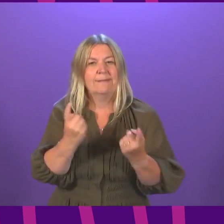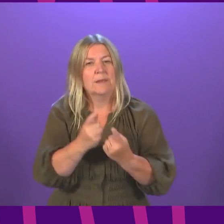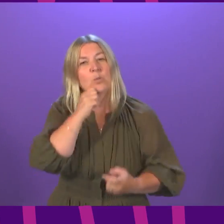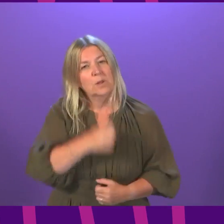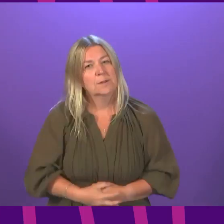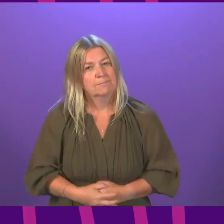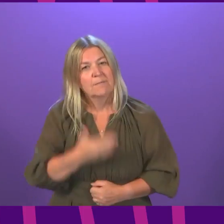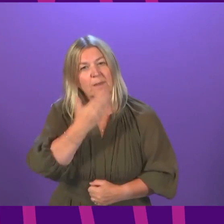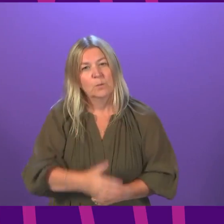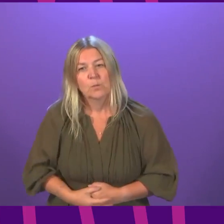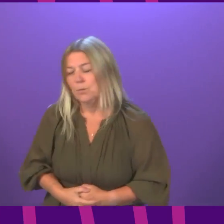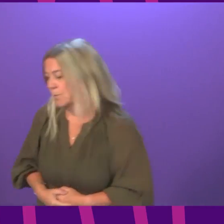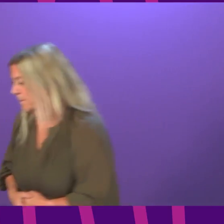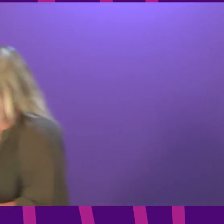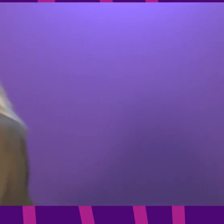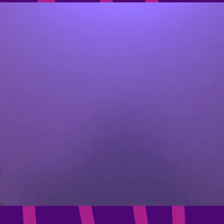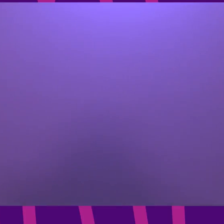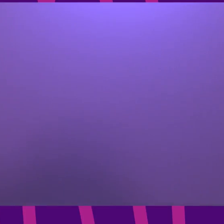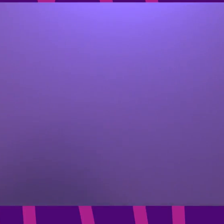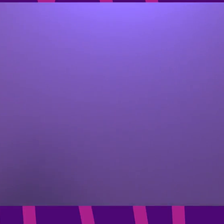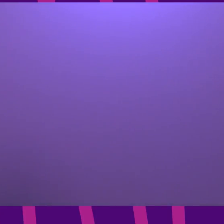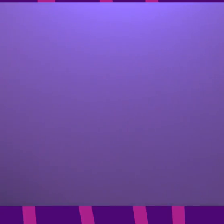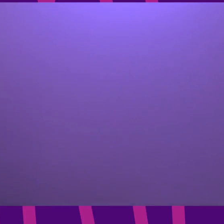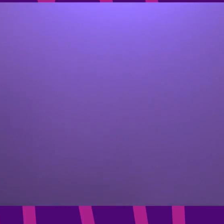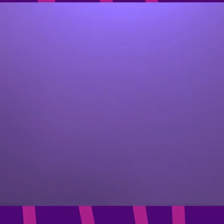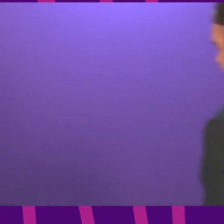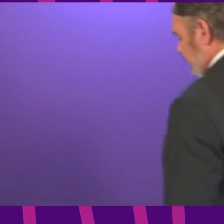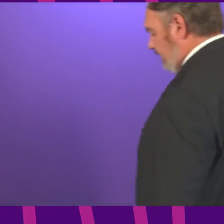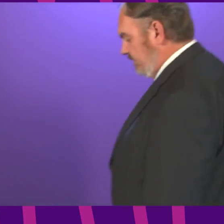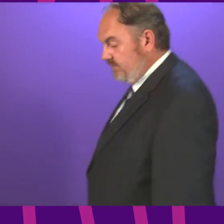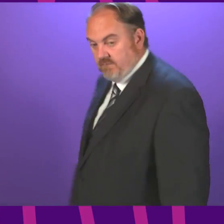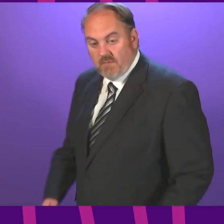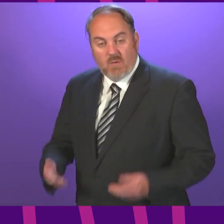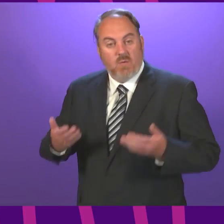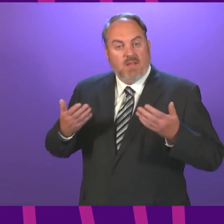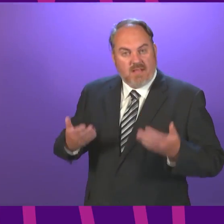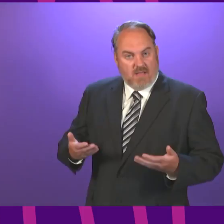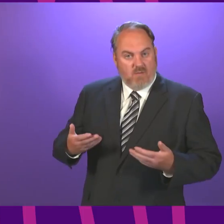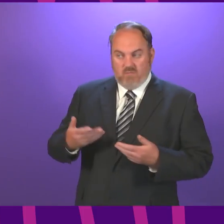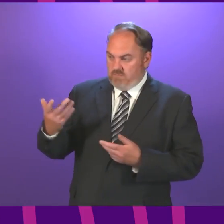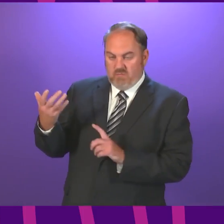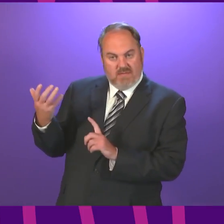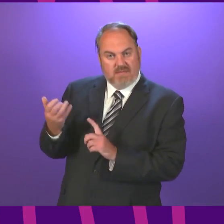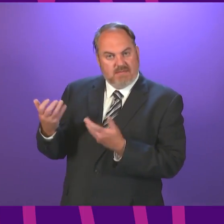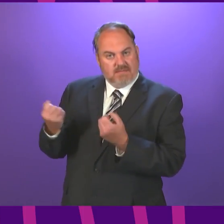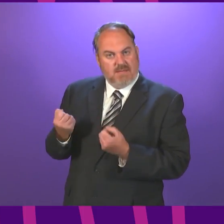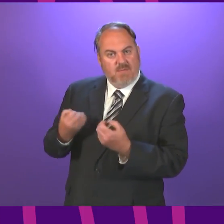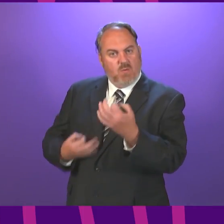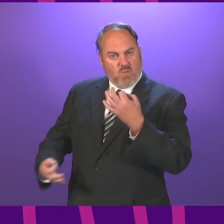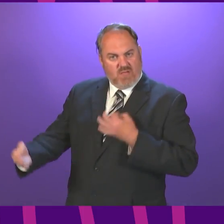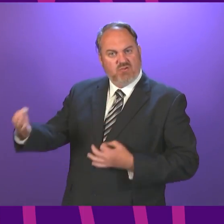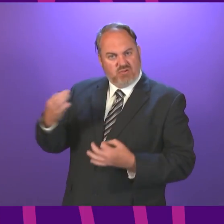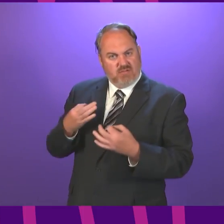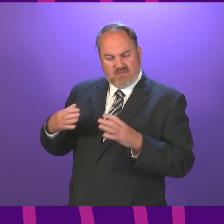The minister will now take questions on the issues raised in her statement. I intend to